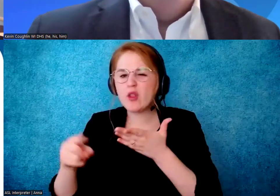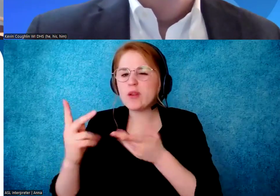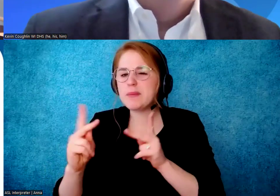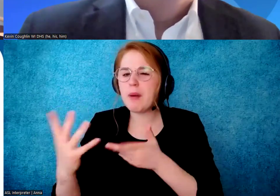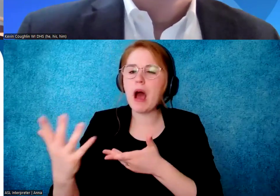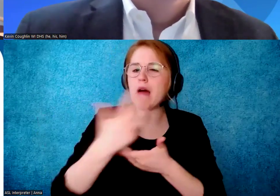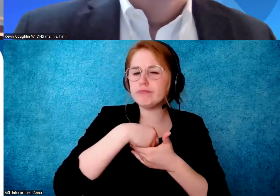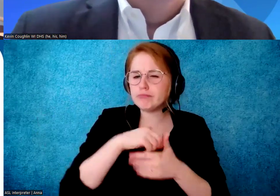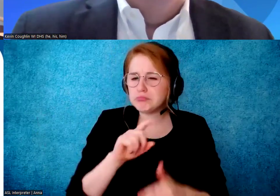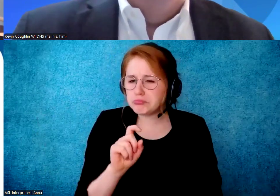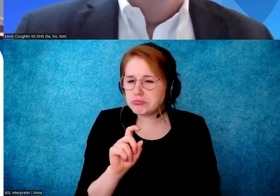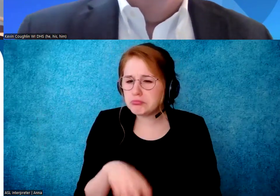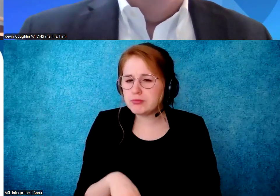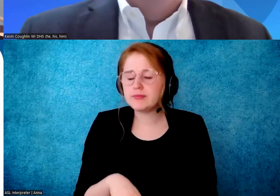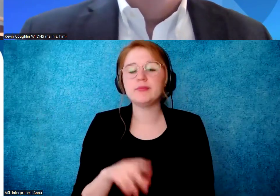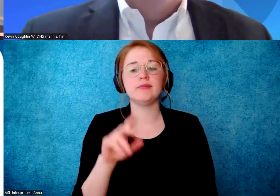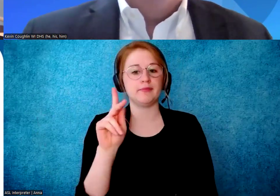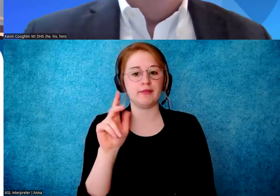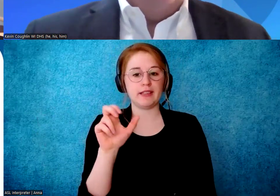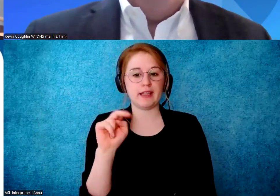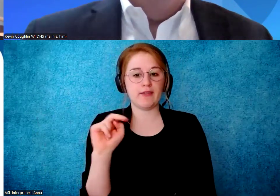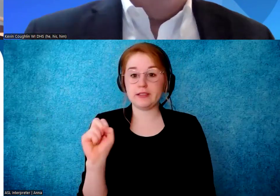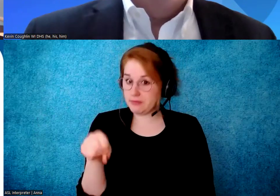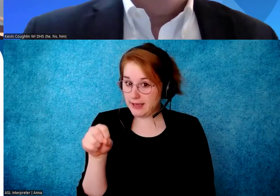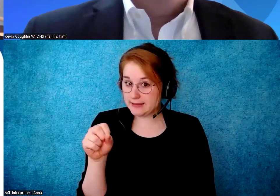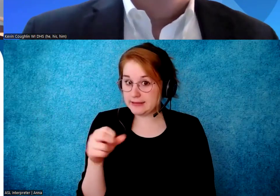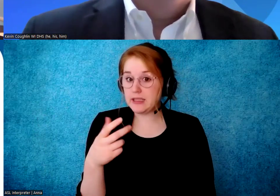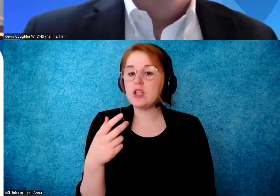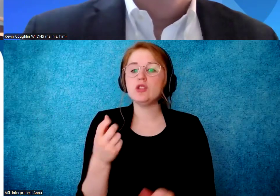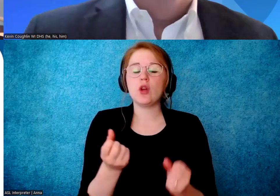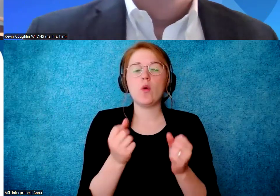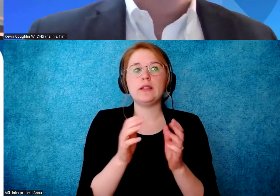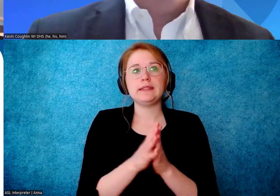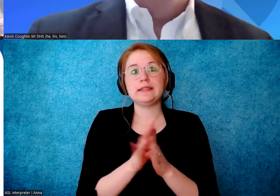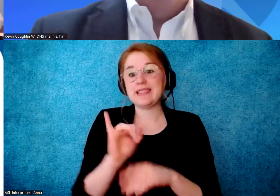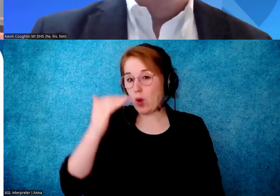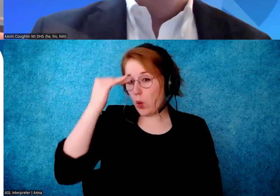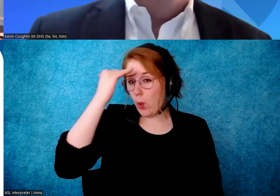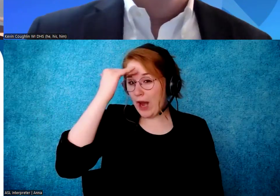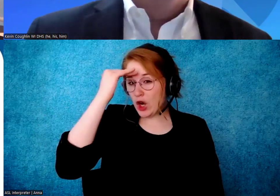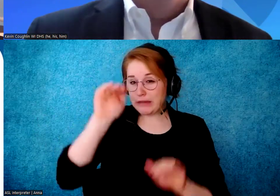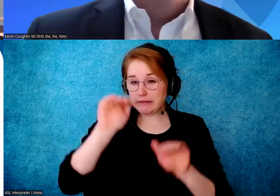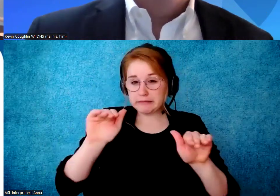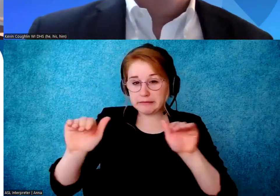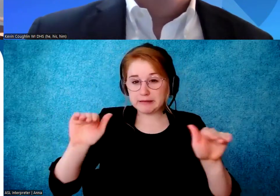Yeah, so a lot of our awareness, we reached a lot of people with our listening session